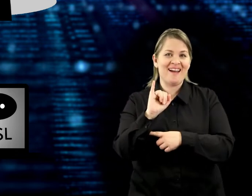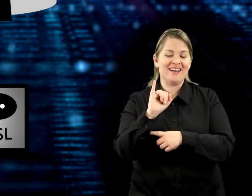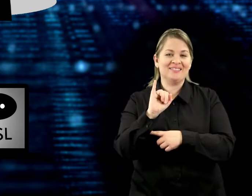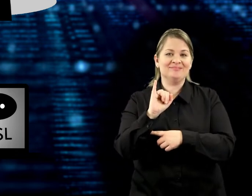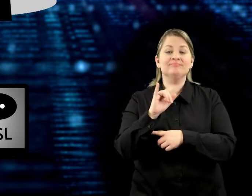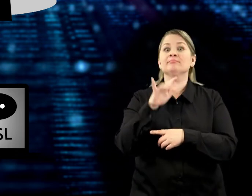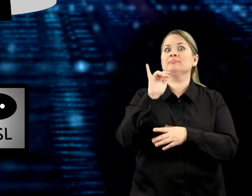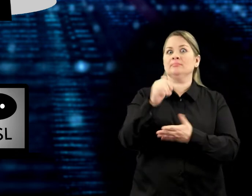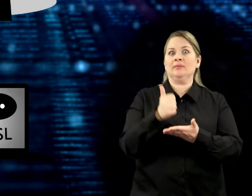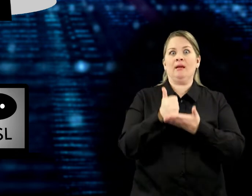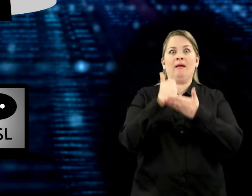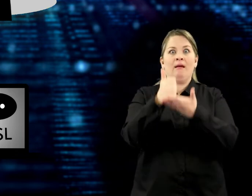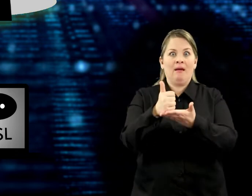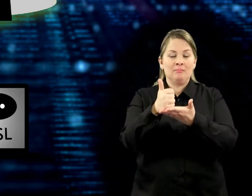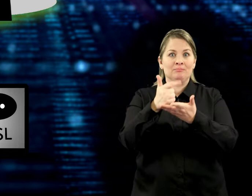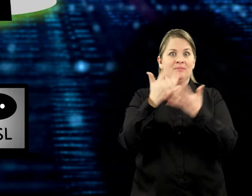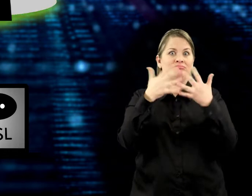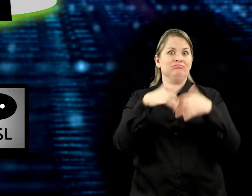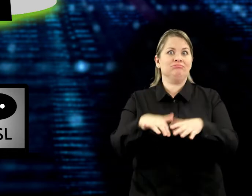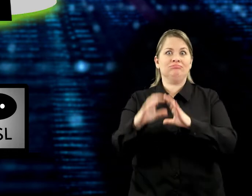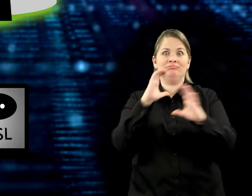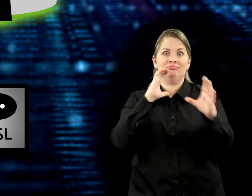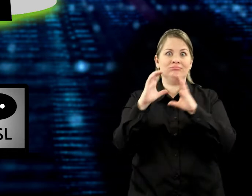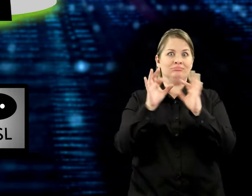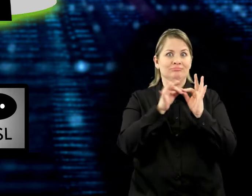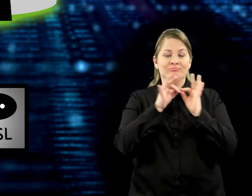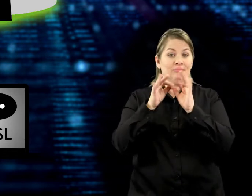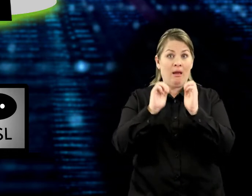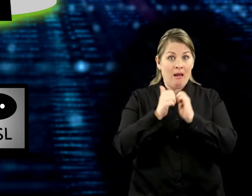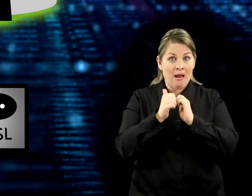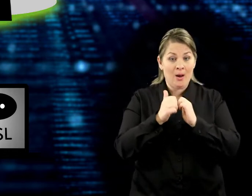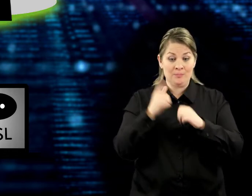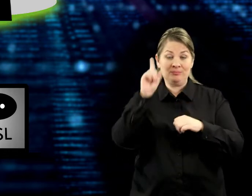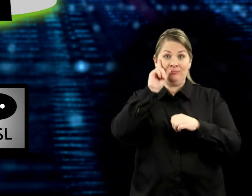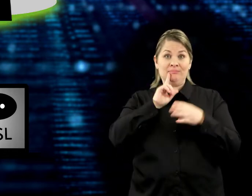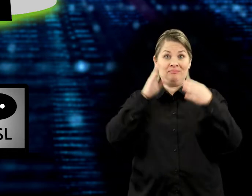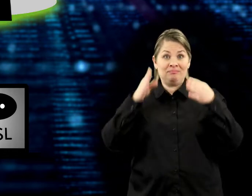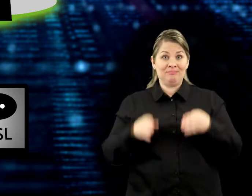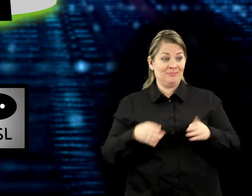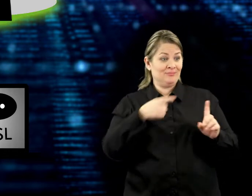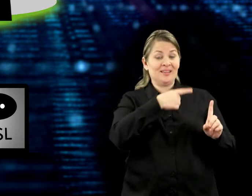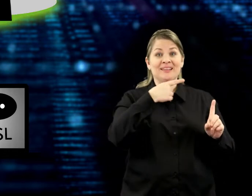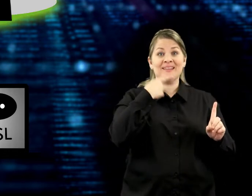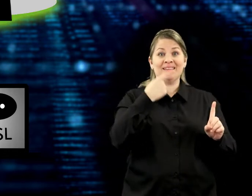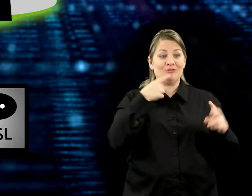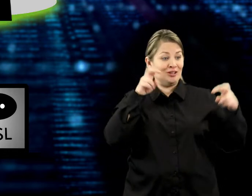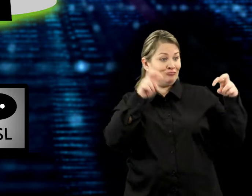between a person who is deaf and a hearing person who are in the same location using video technology.